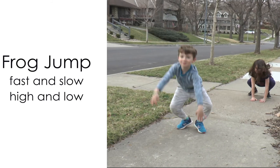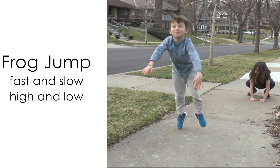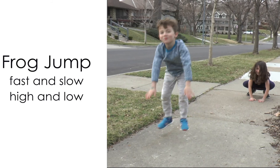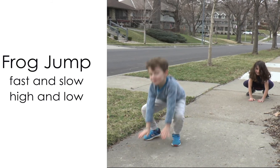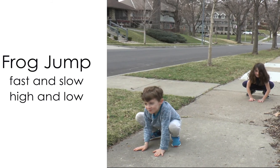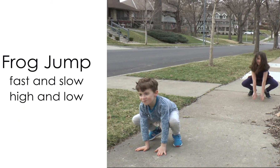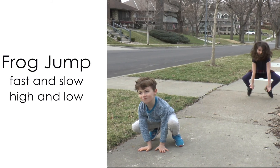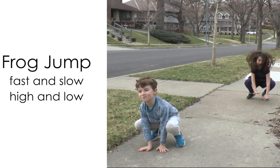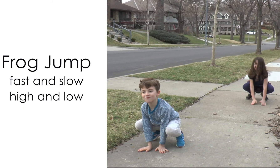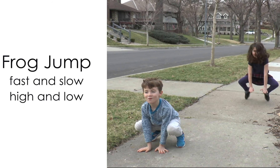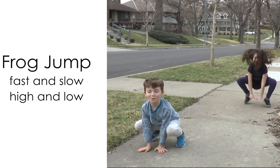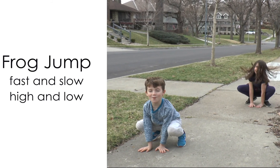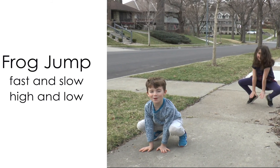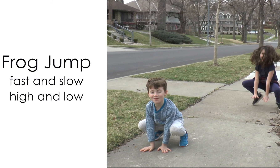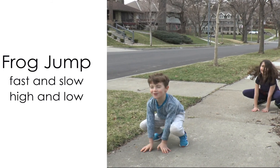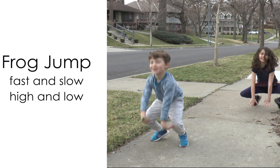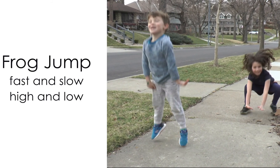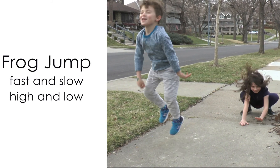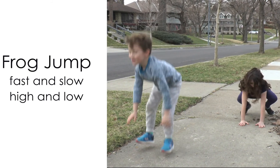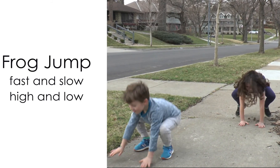You can also play a large motor version of "Frog in the Meadow."